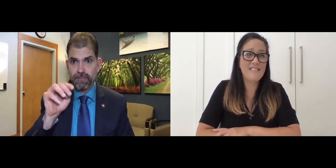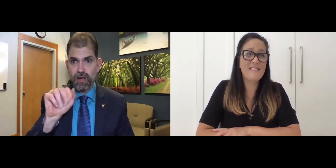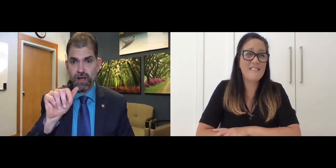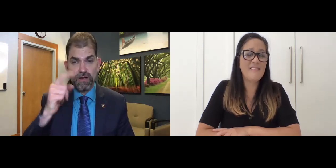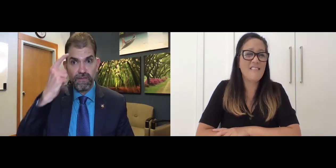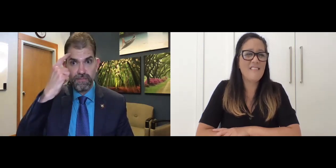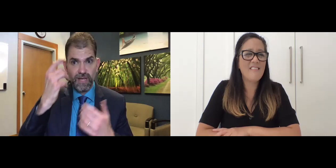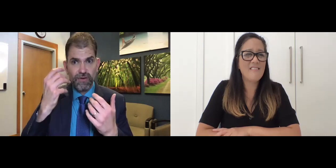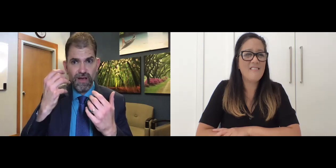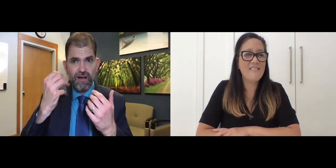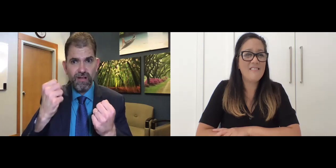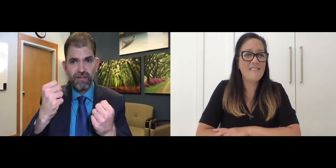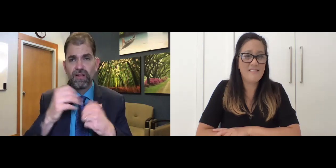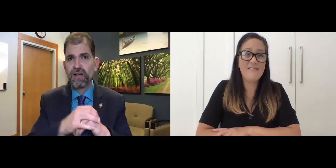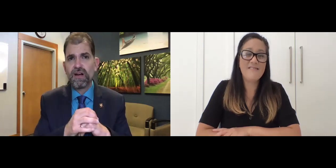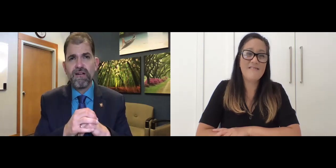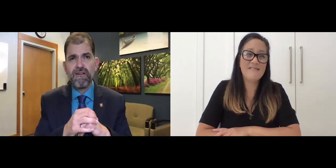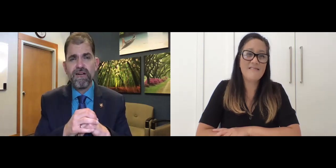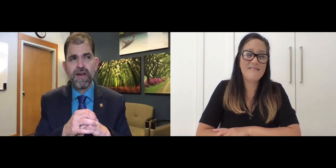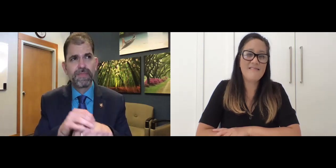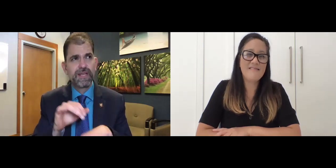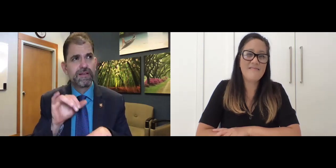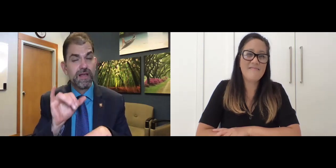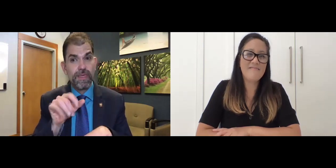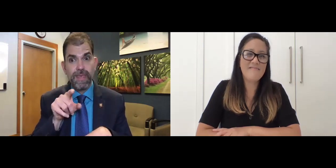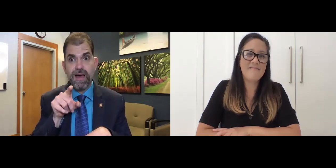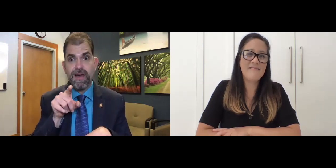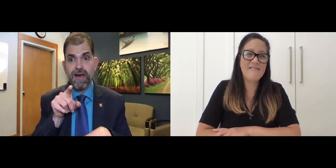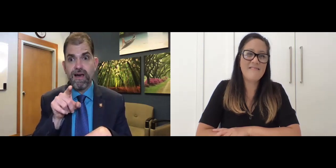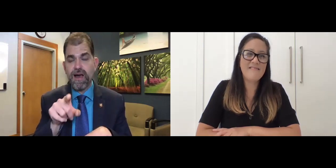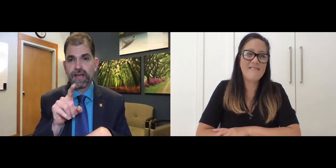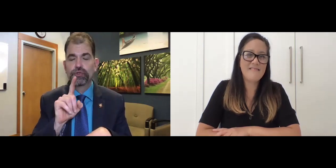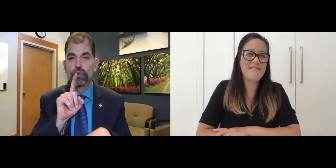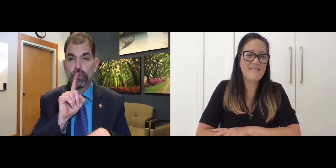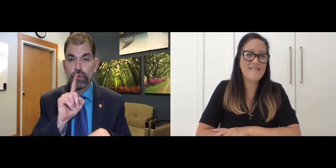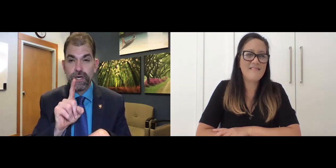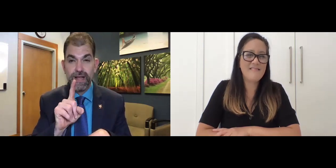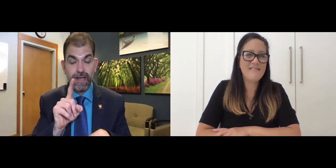First of all, in terms of stigma,